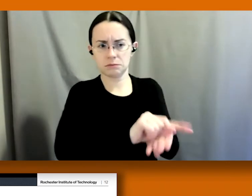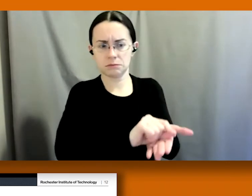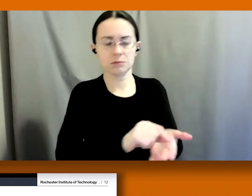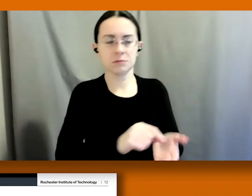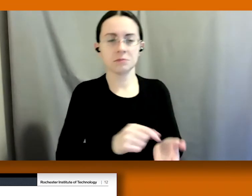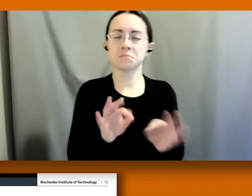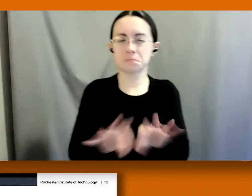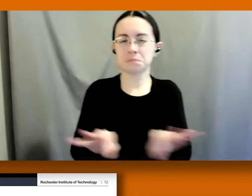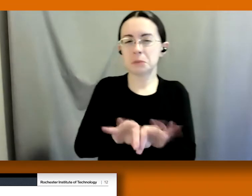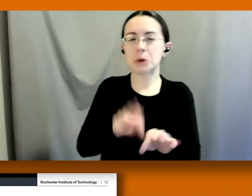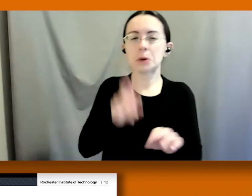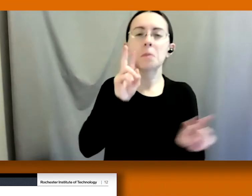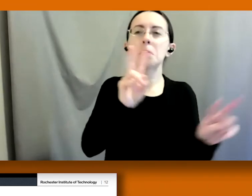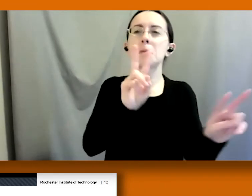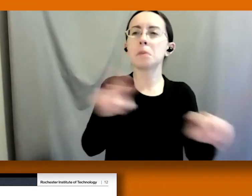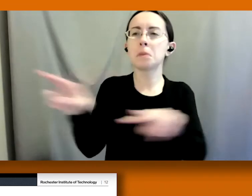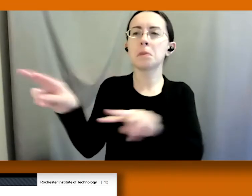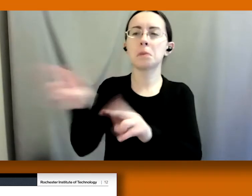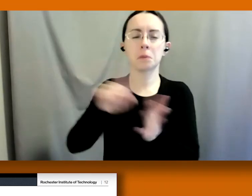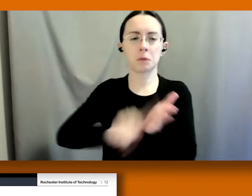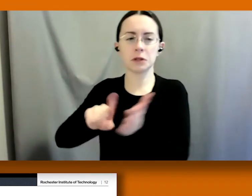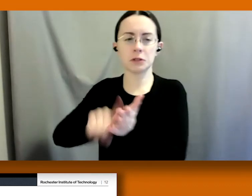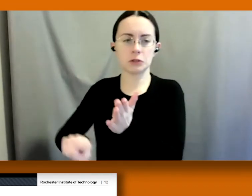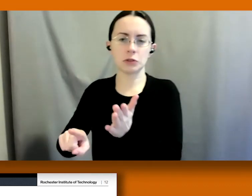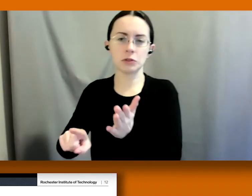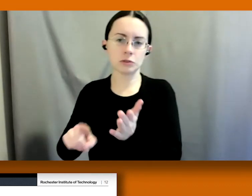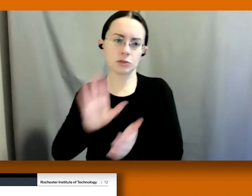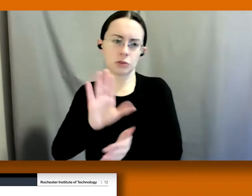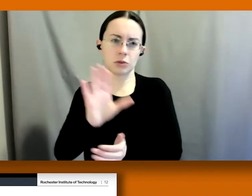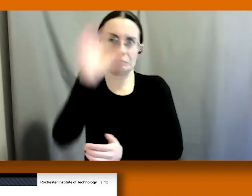just to make sure what you want to have published